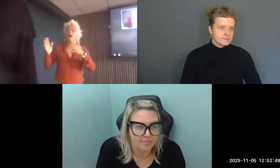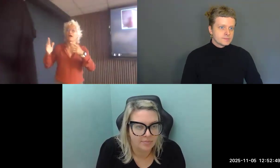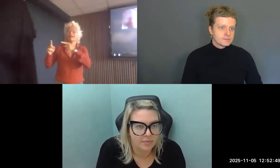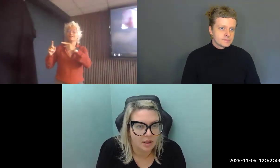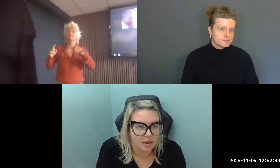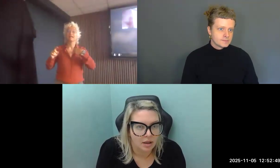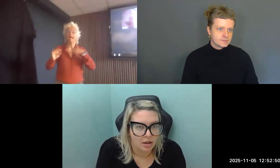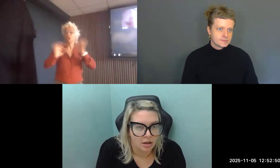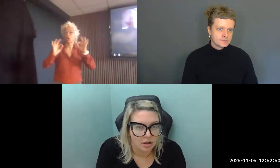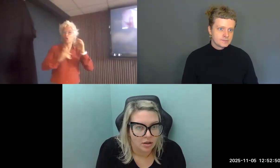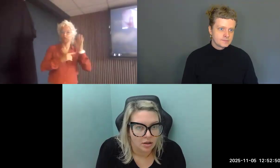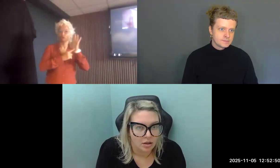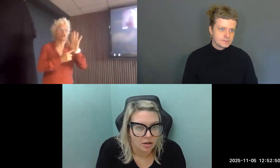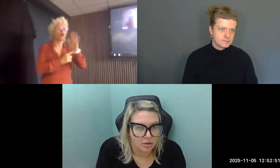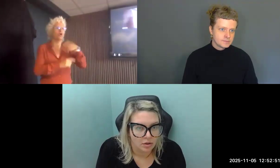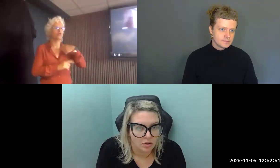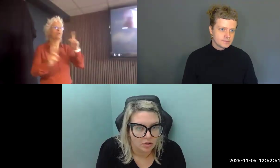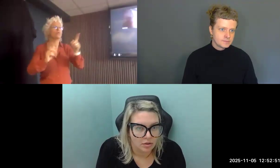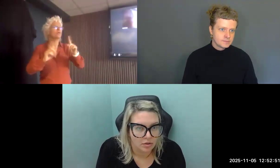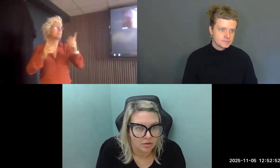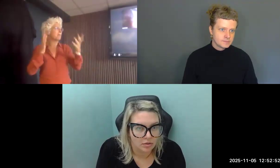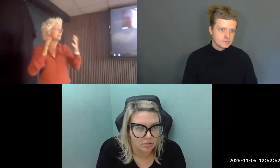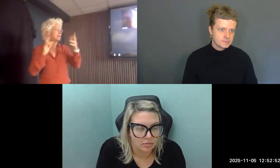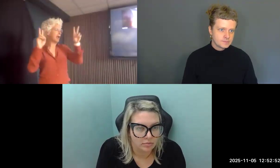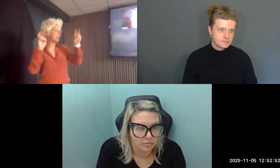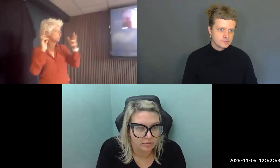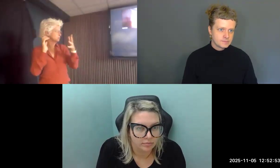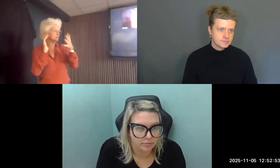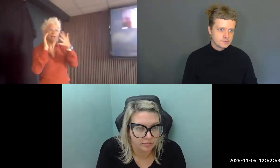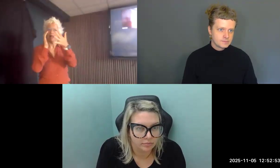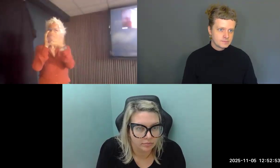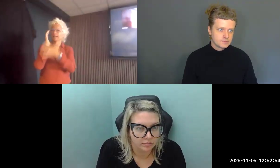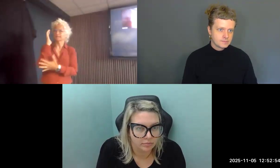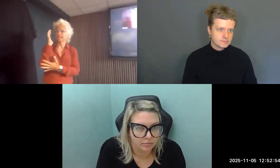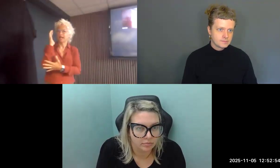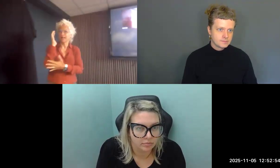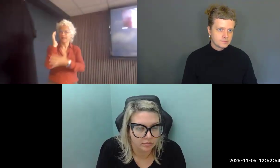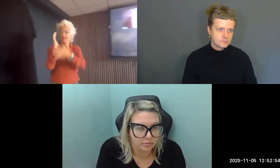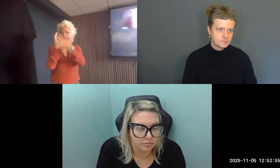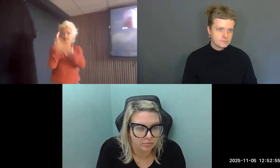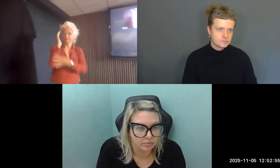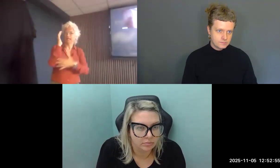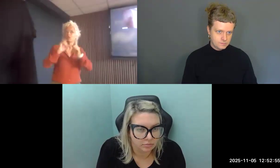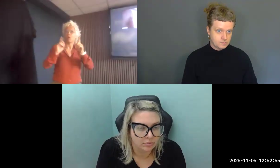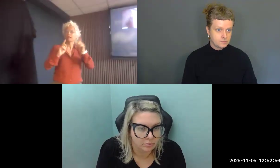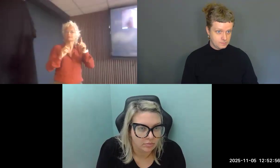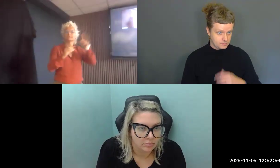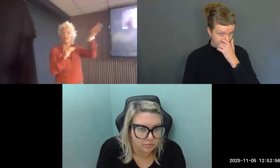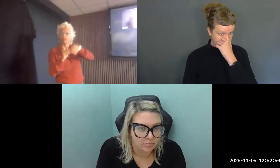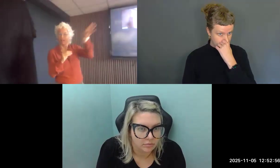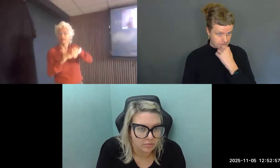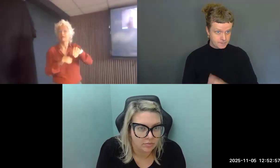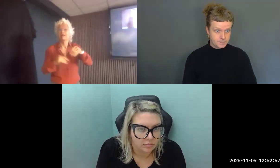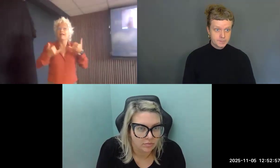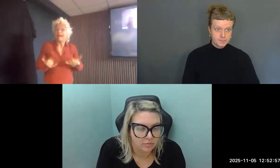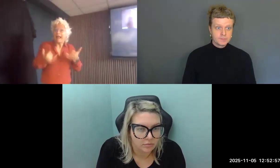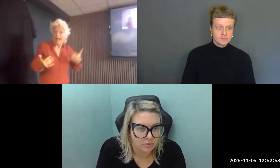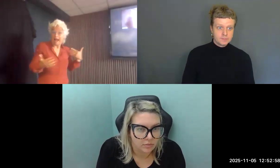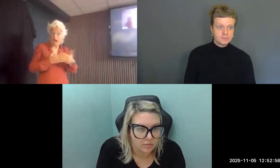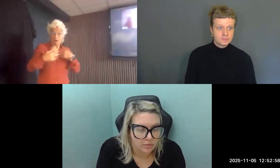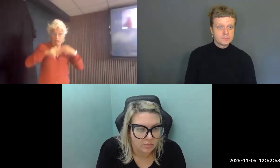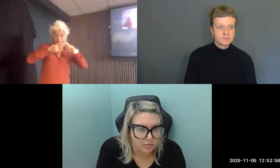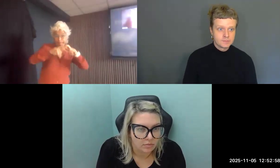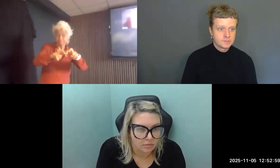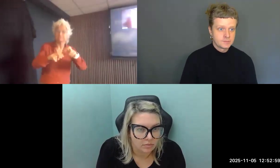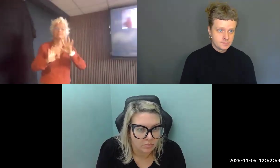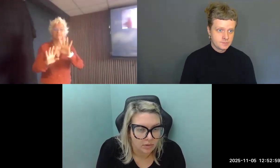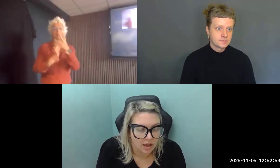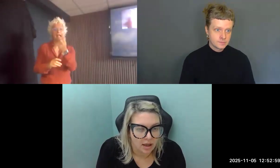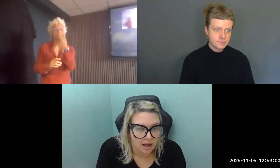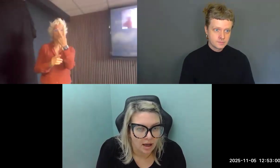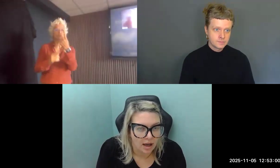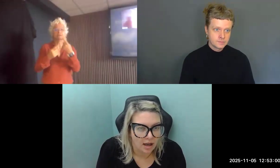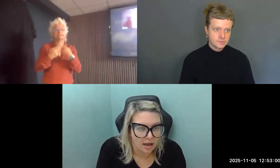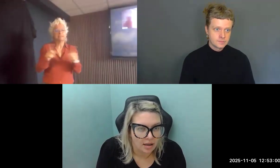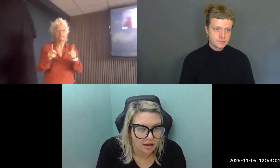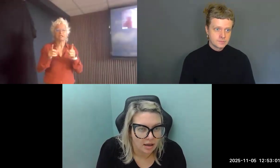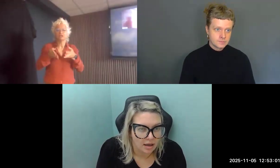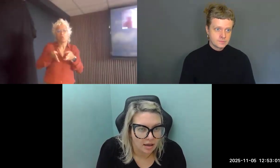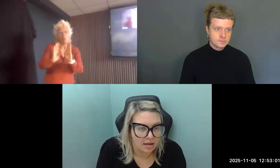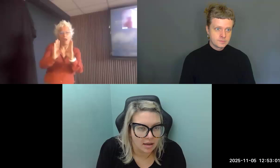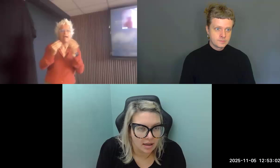Okay.